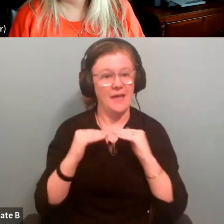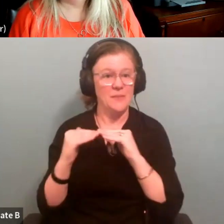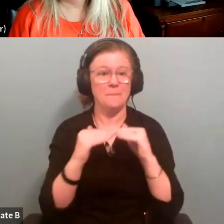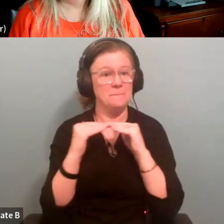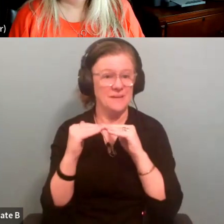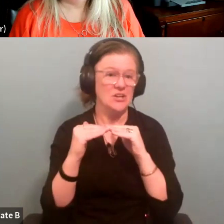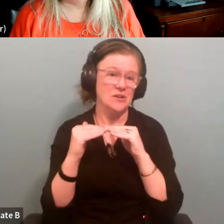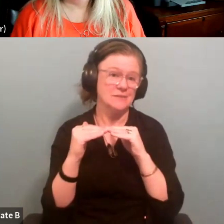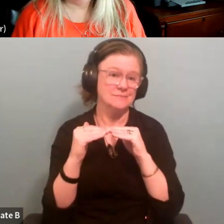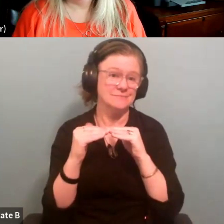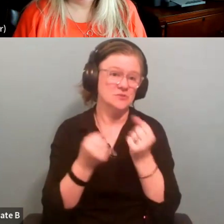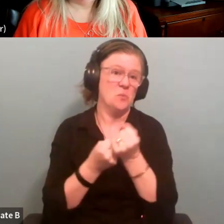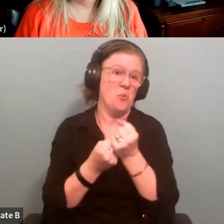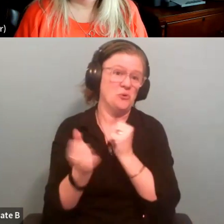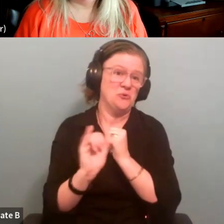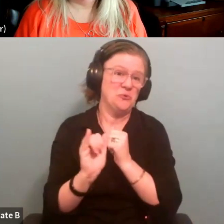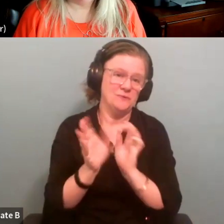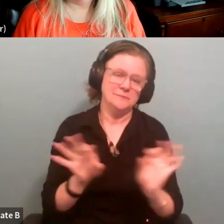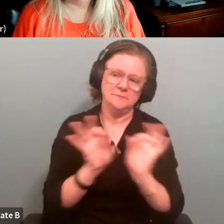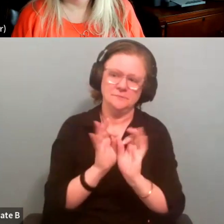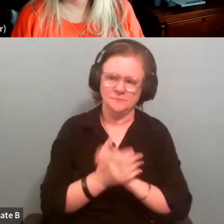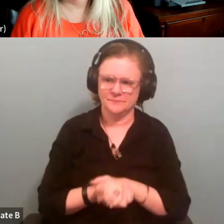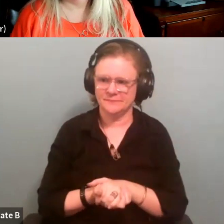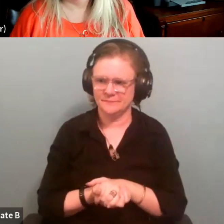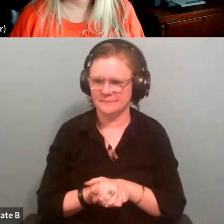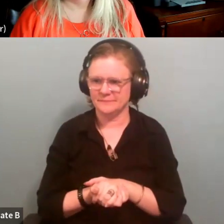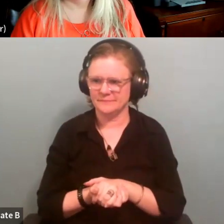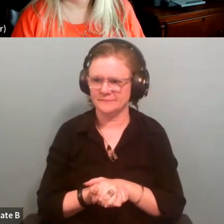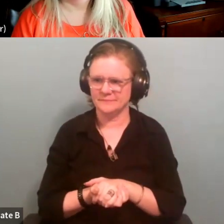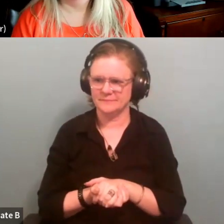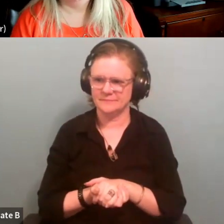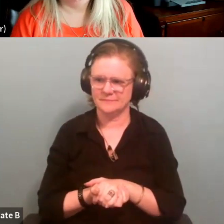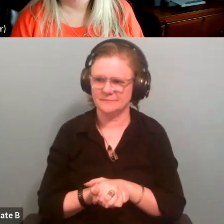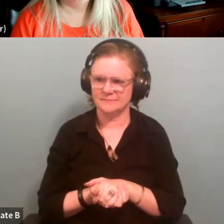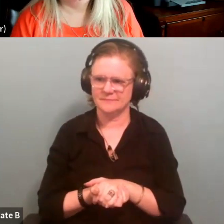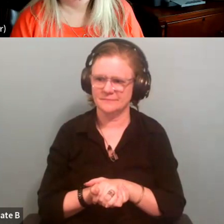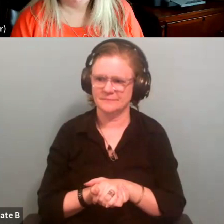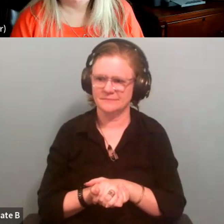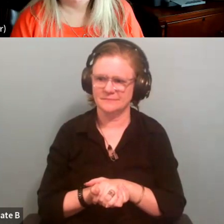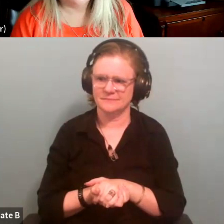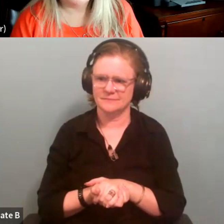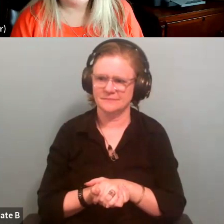components of wraparound and the way that that is infused throughout the model. Let's see,